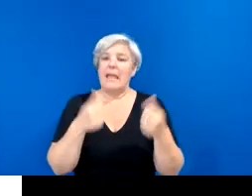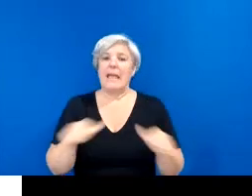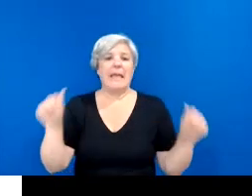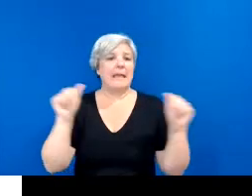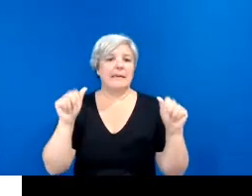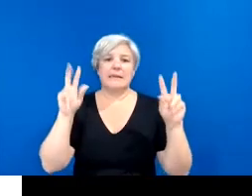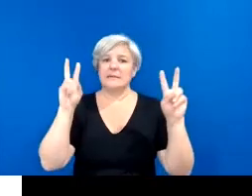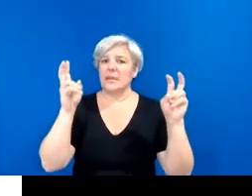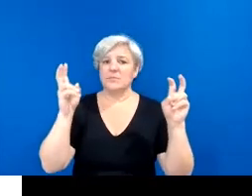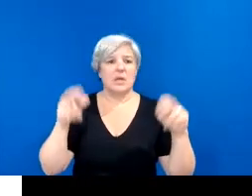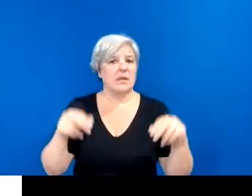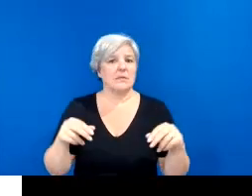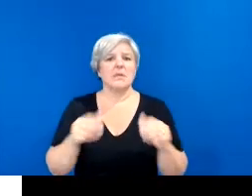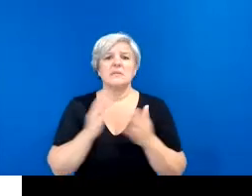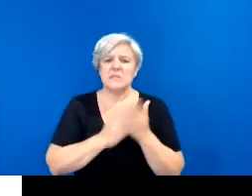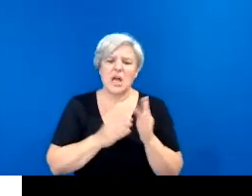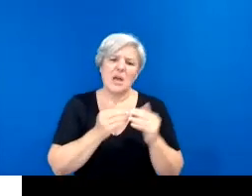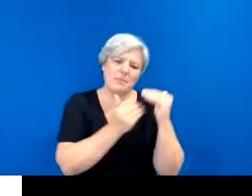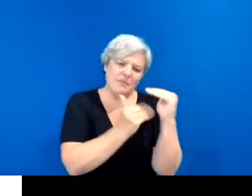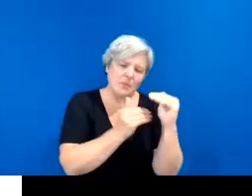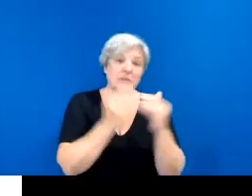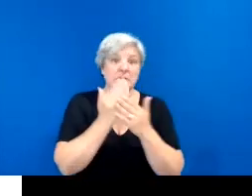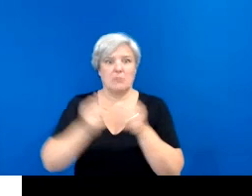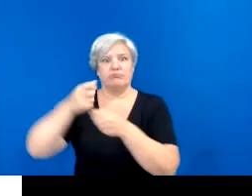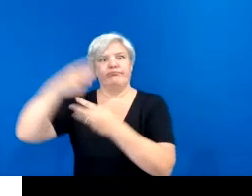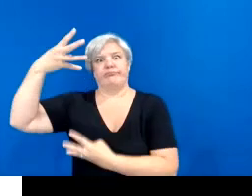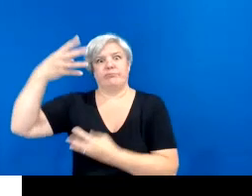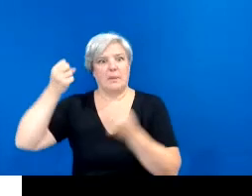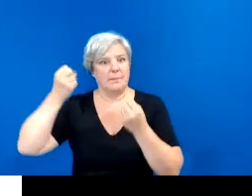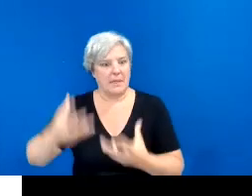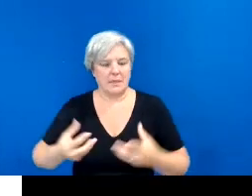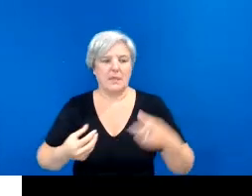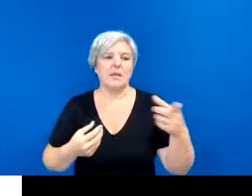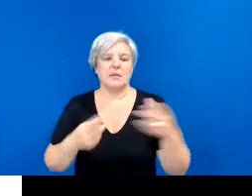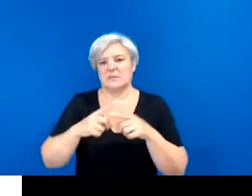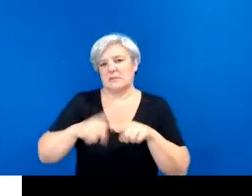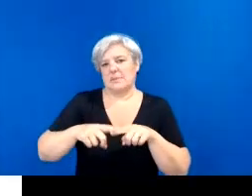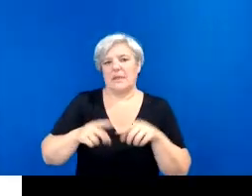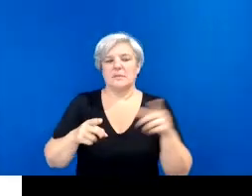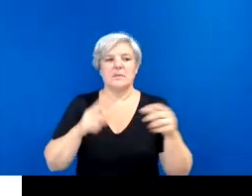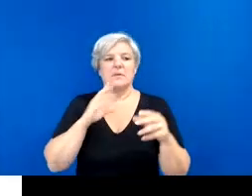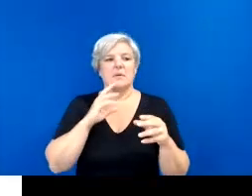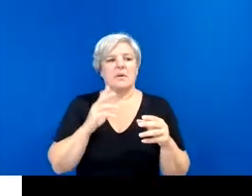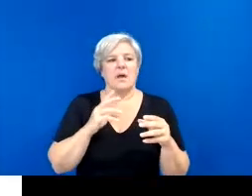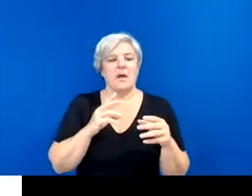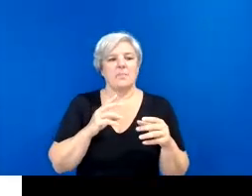Some are little more narrow and limited in the scope of the subjects that they cover, like open stacks. But quite a few of them.